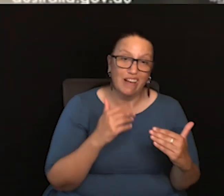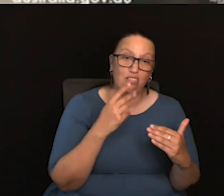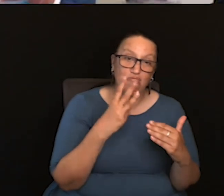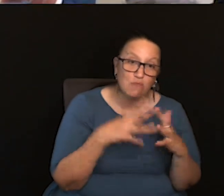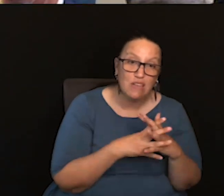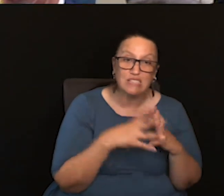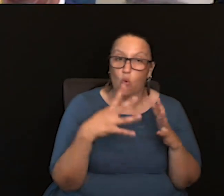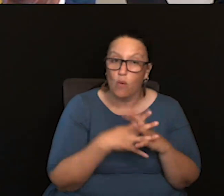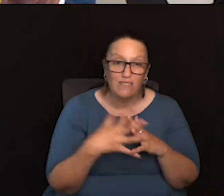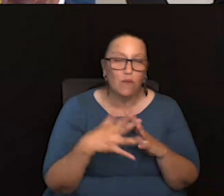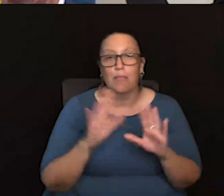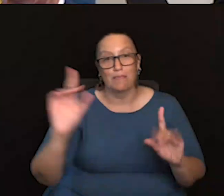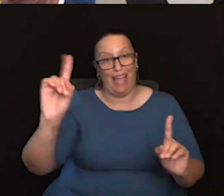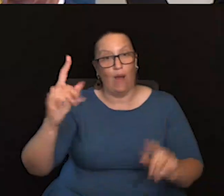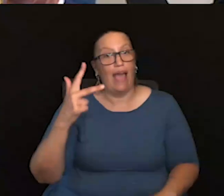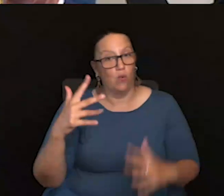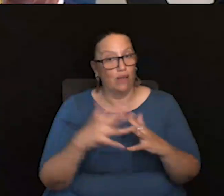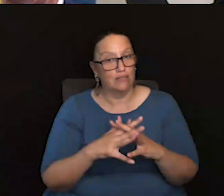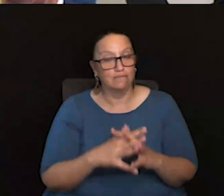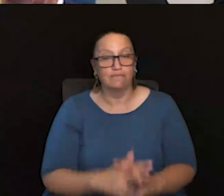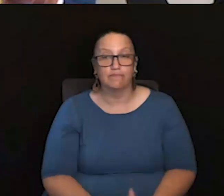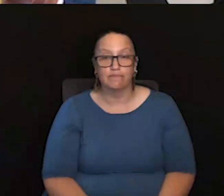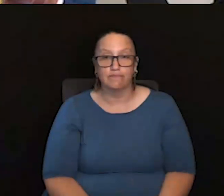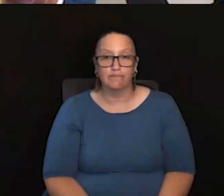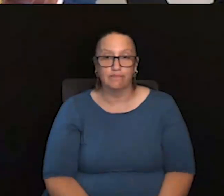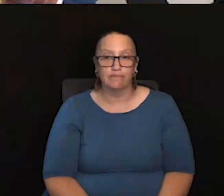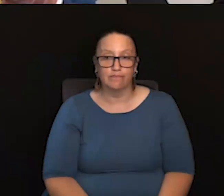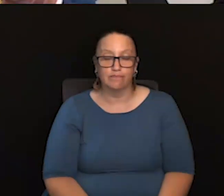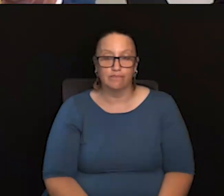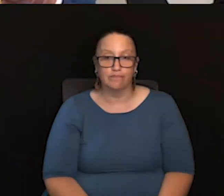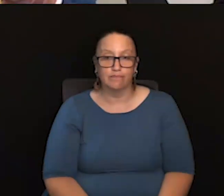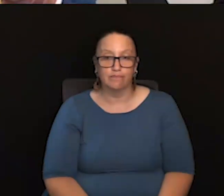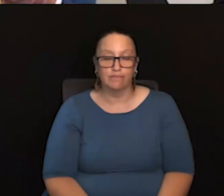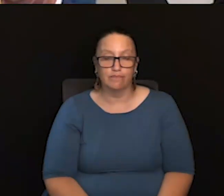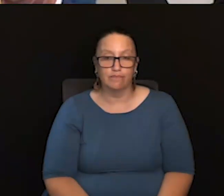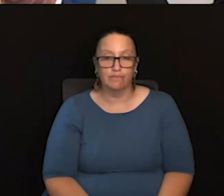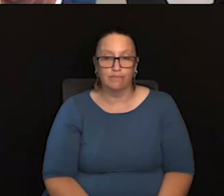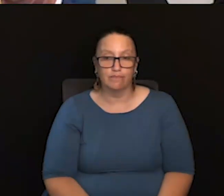in September the TGA wrote, "The introduction of at home testing was reliant on higher vax rates